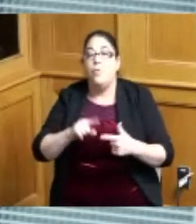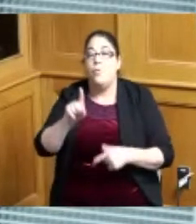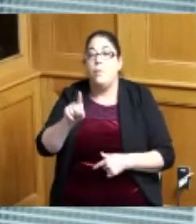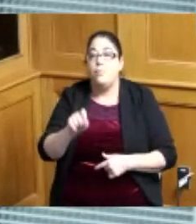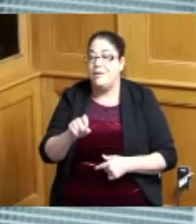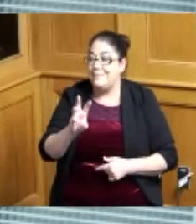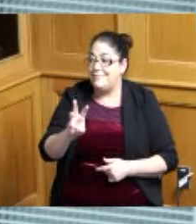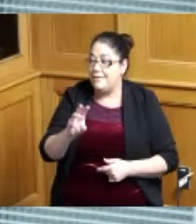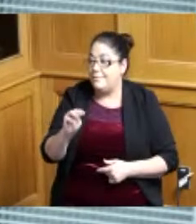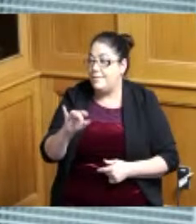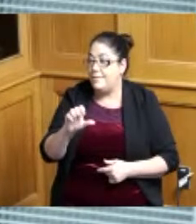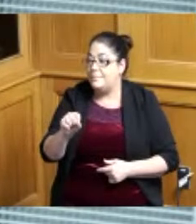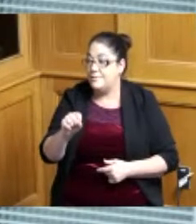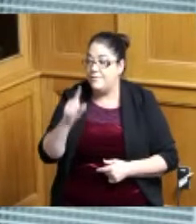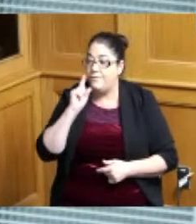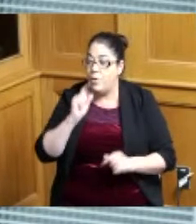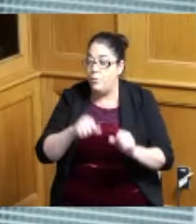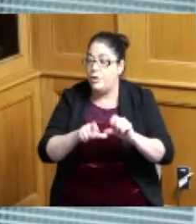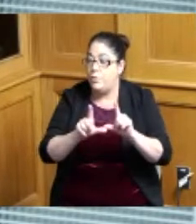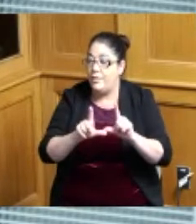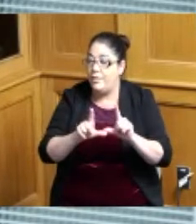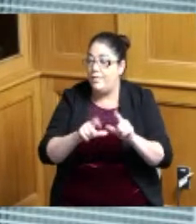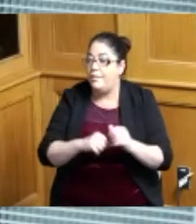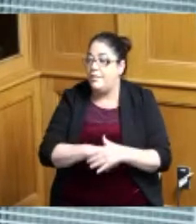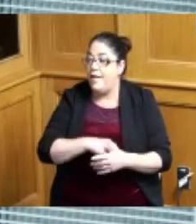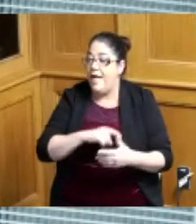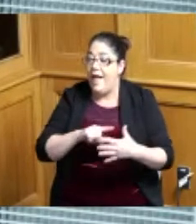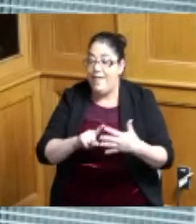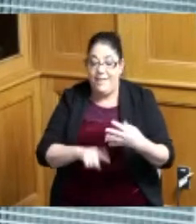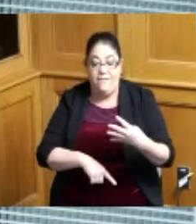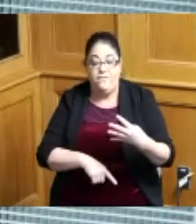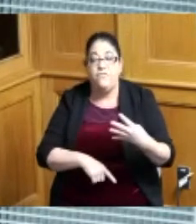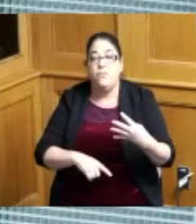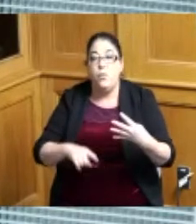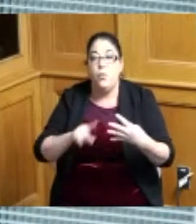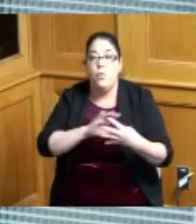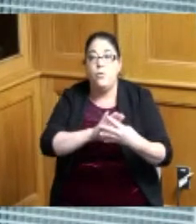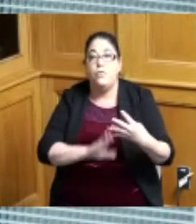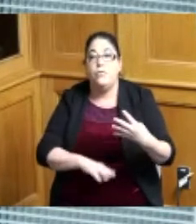and then four options that we have vetted through the auditor at this point as estimates